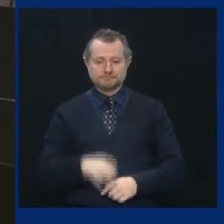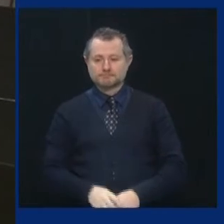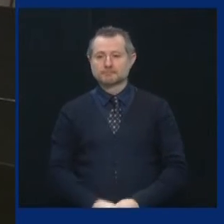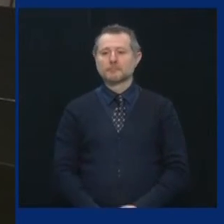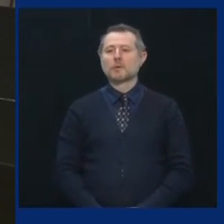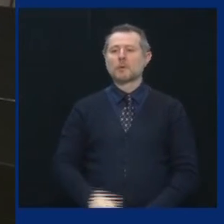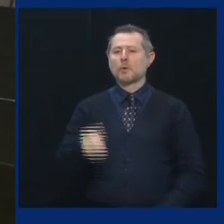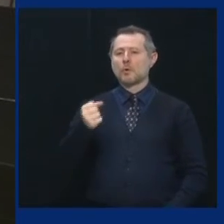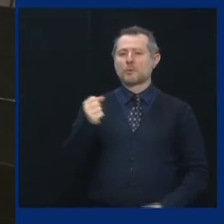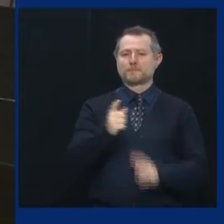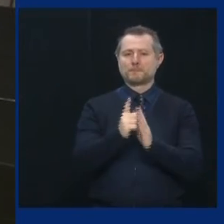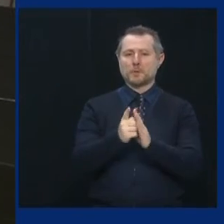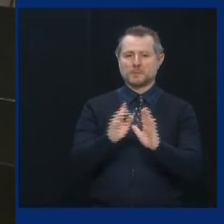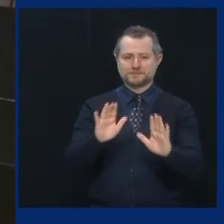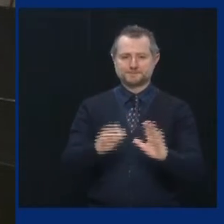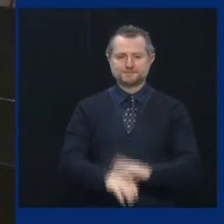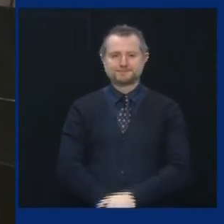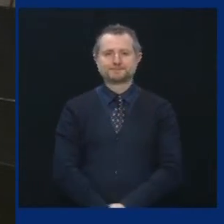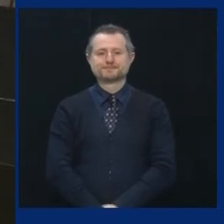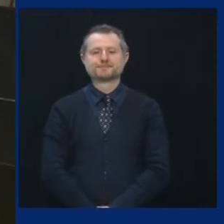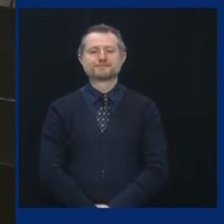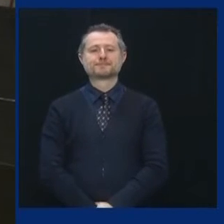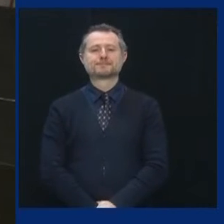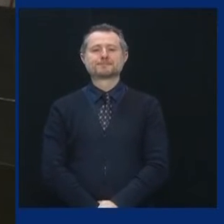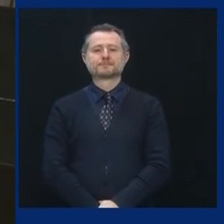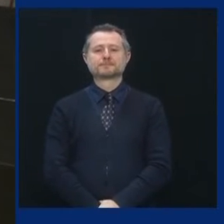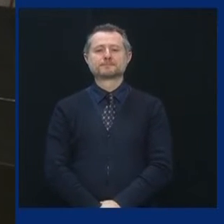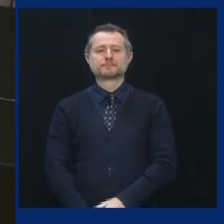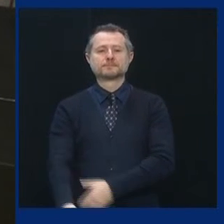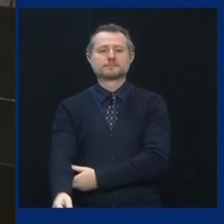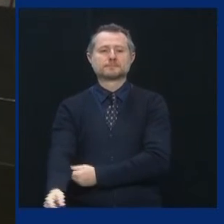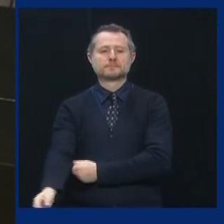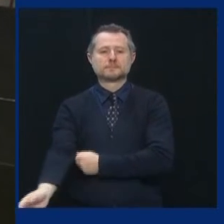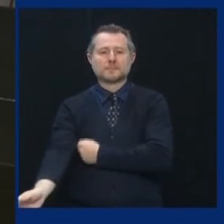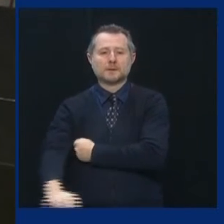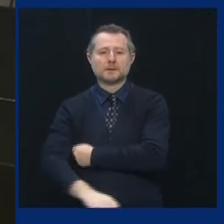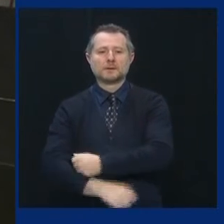QUESTION, PLEASE USE THE RAISE HAND FUNCTION AT THE BOTTOM OF YOUR WINDOW.